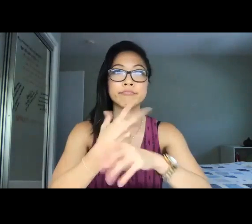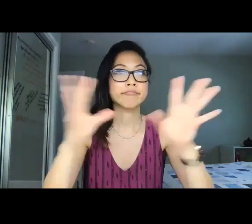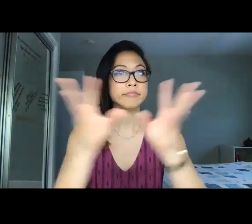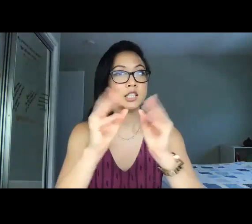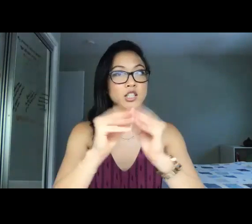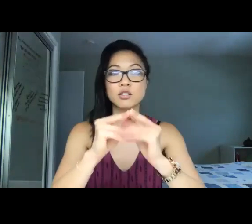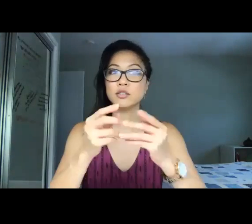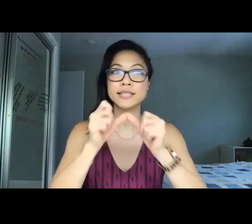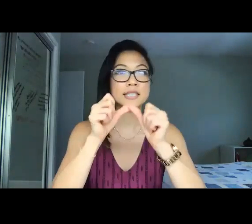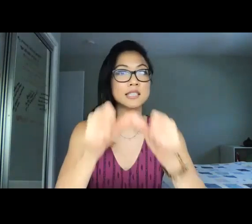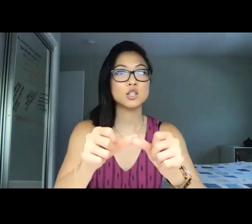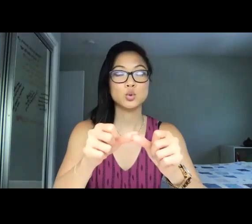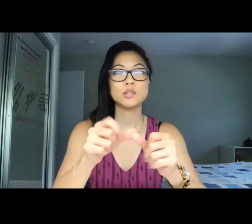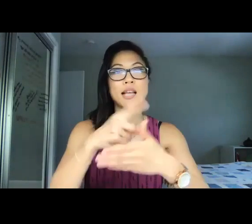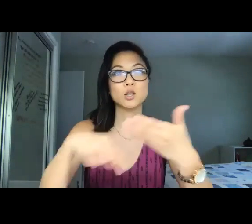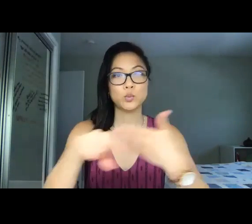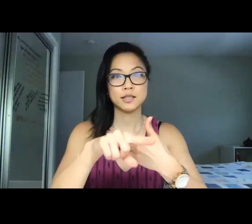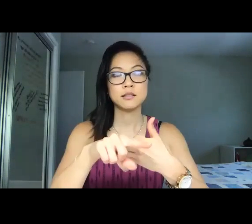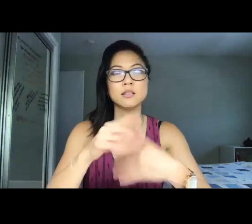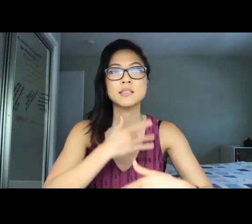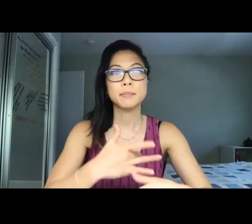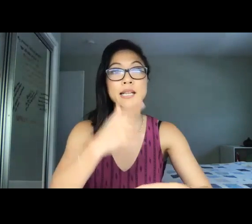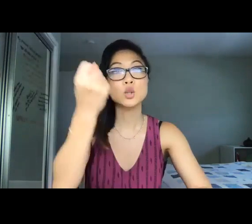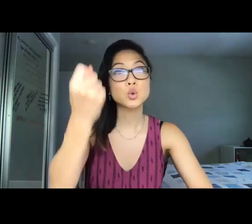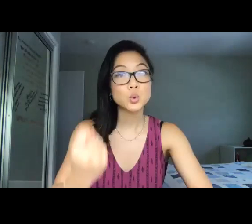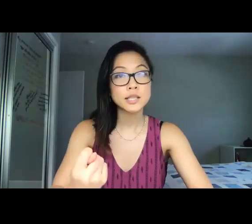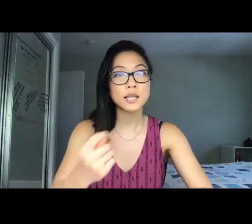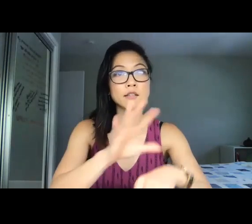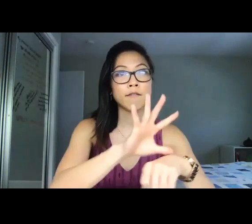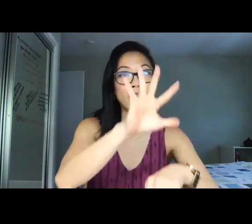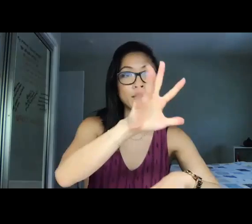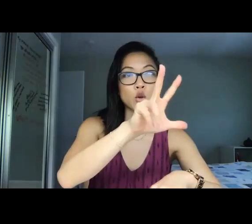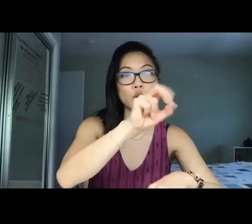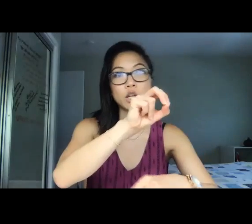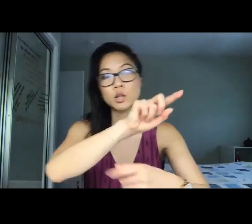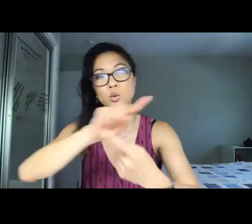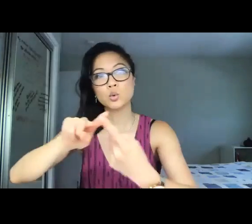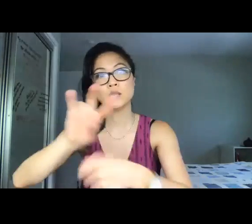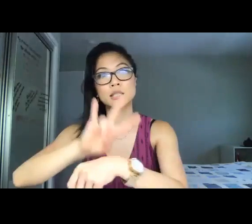from 5:30 to 7:00 p.m. Eastern Standard Time. So mark your calendars.